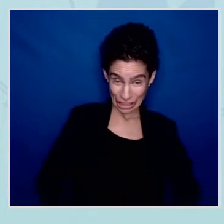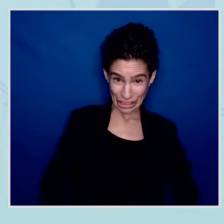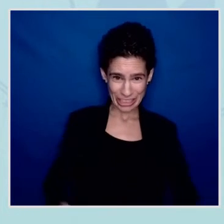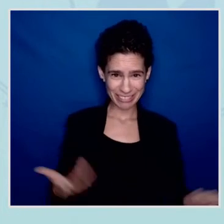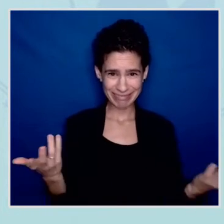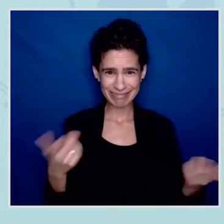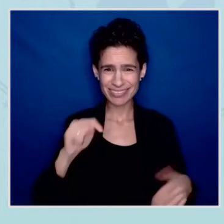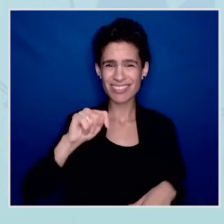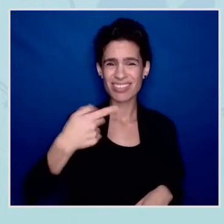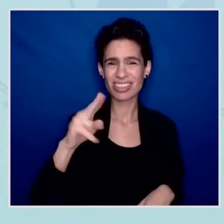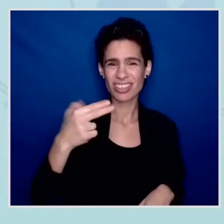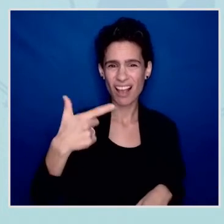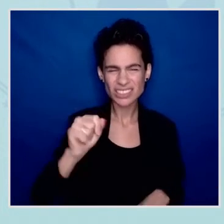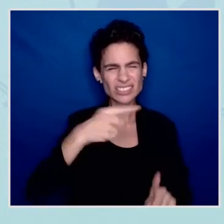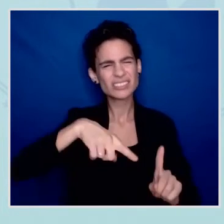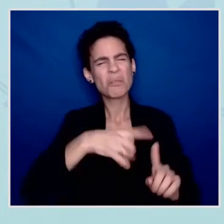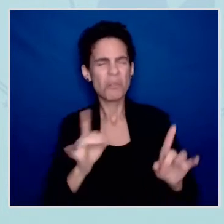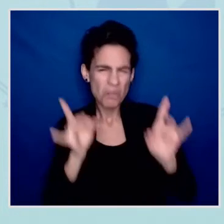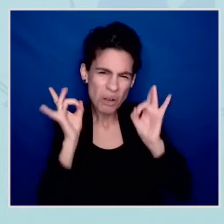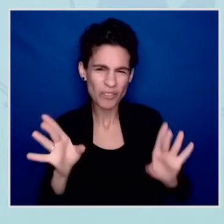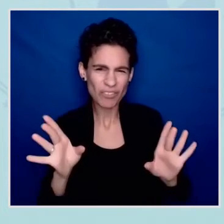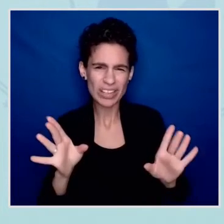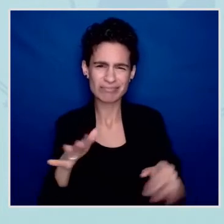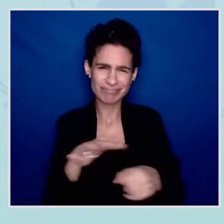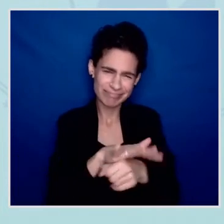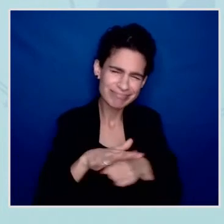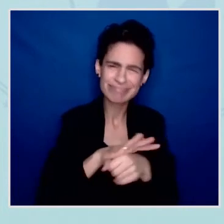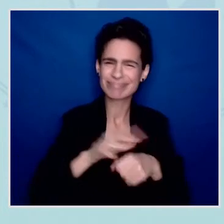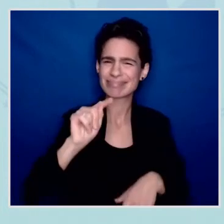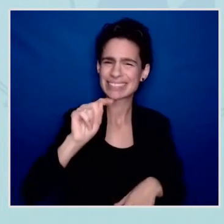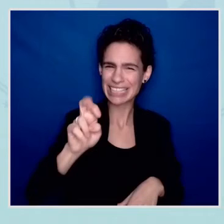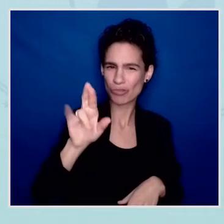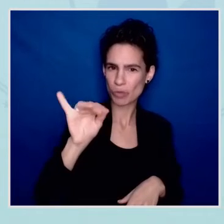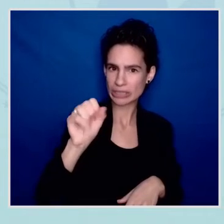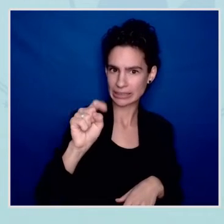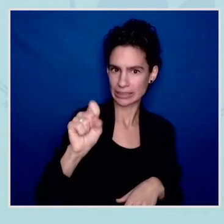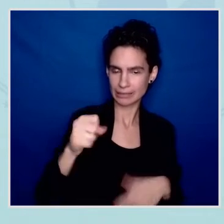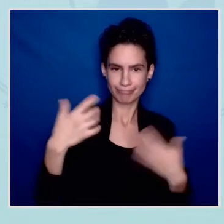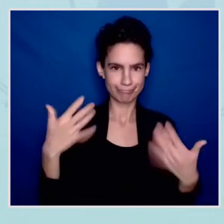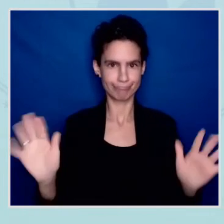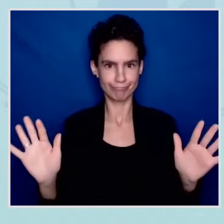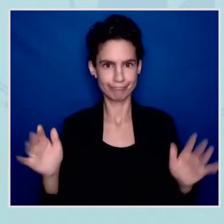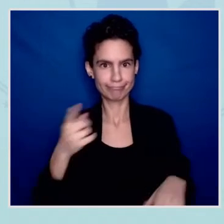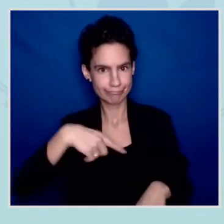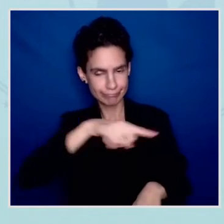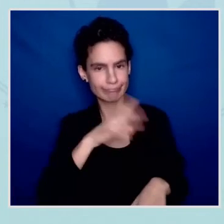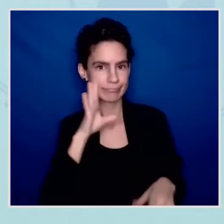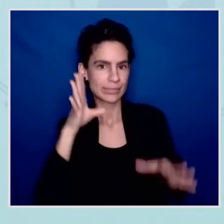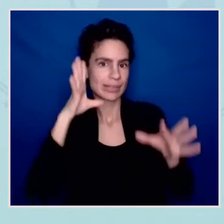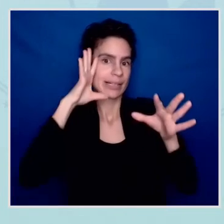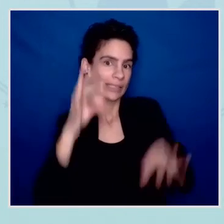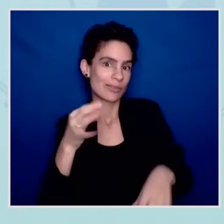DOGS, WHITE SUPREMACIST, INSURANCE NESTS, ANTI-SEMITES, COME ON THE SHIRTS THAT THEY